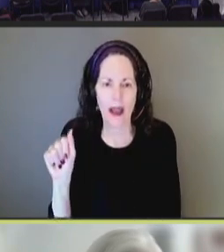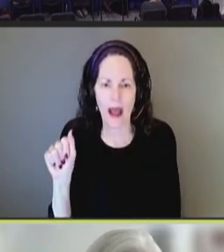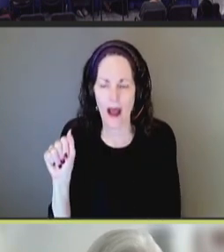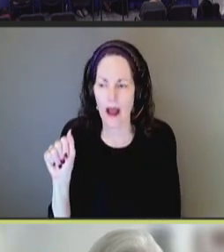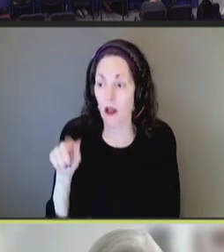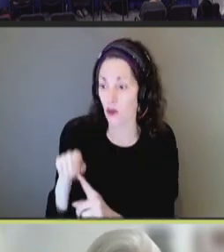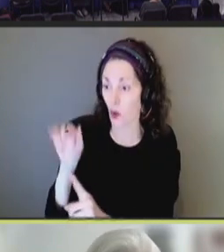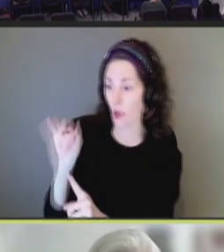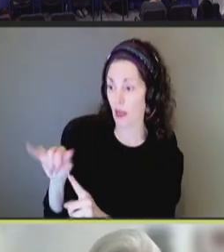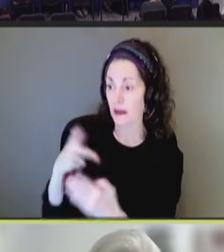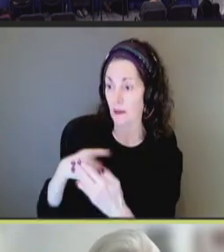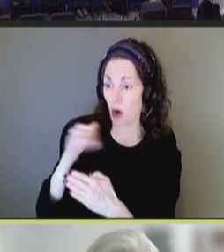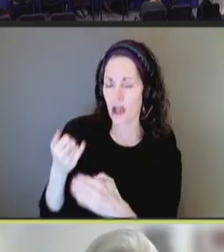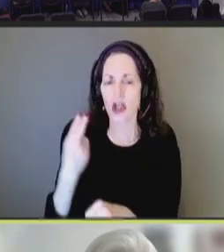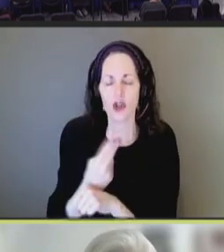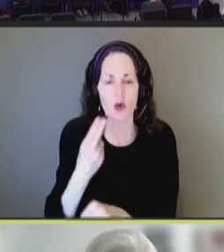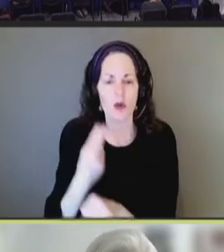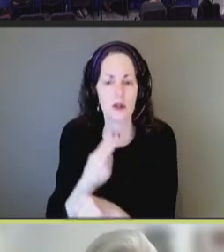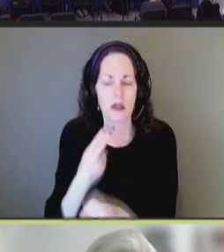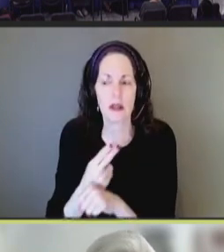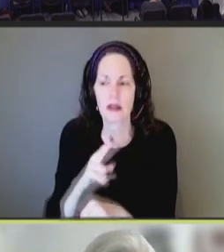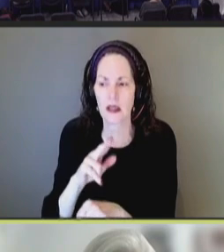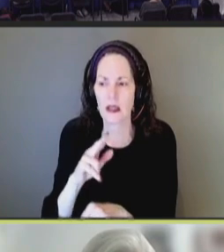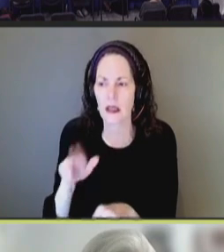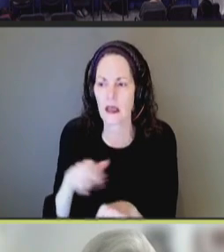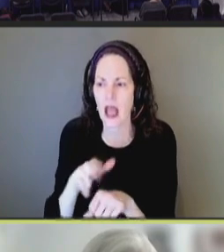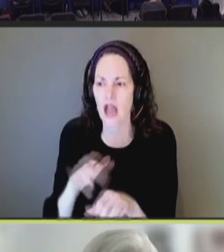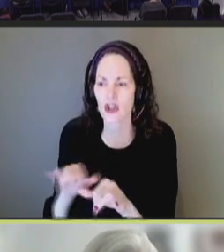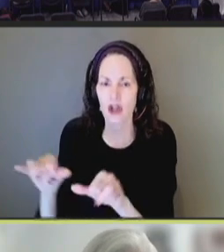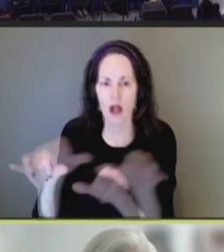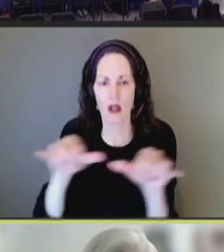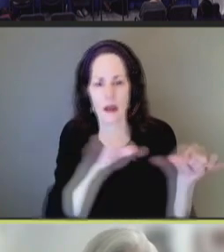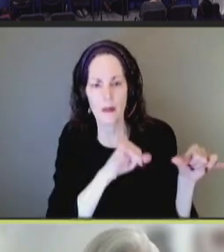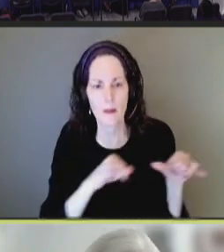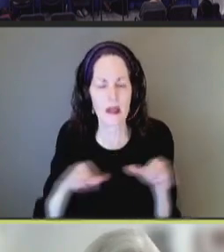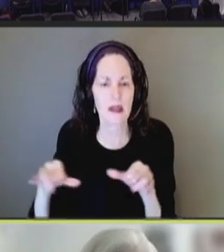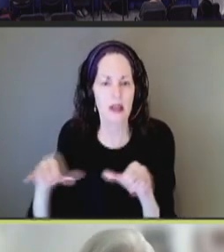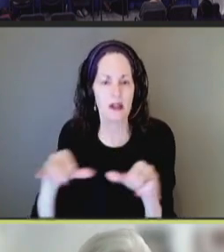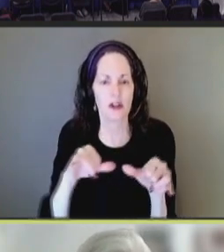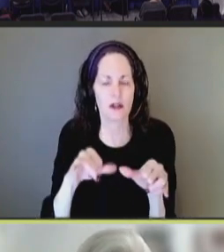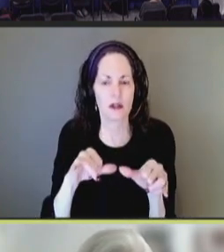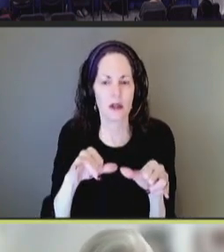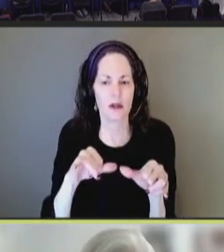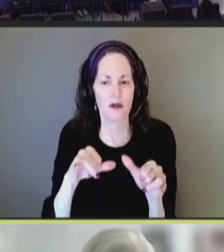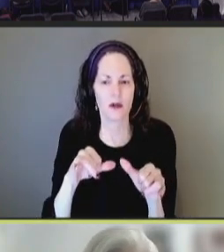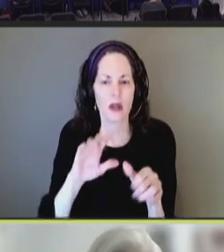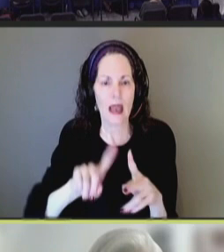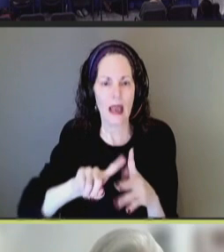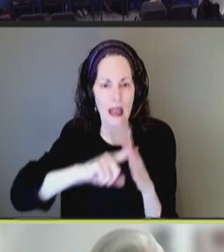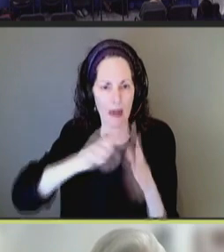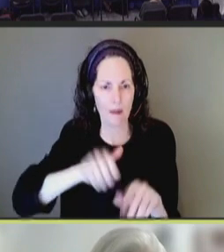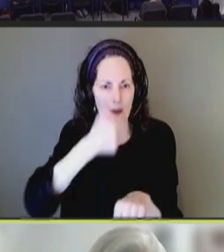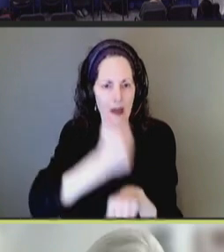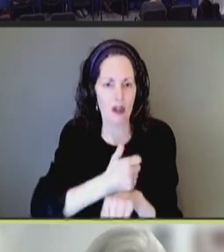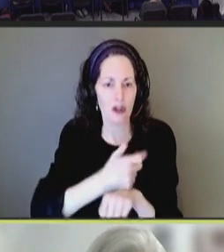of Standards and Technology HL7 Implementation Guide Authoring and Management Tool to digitize